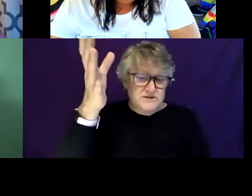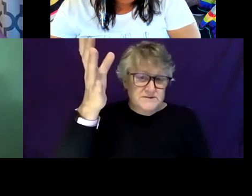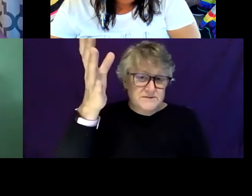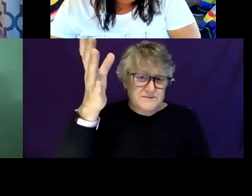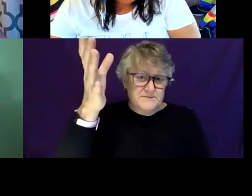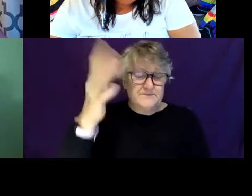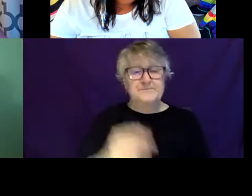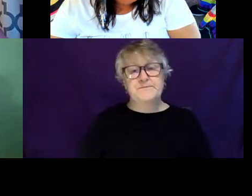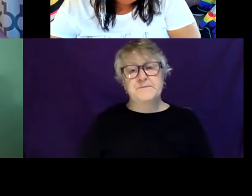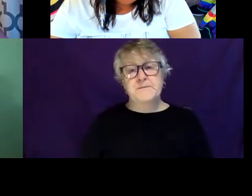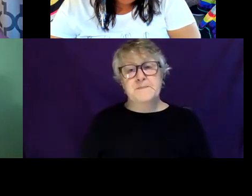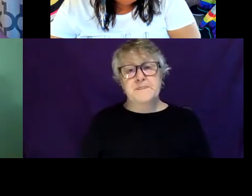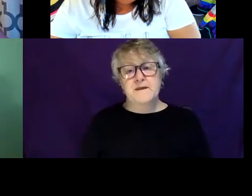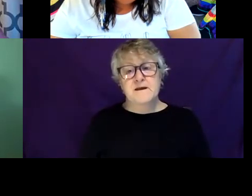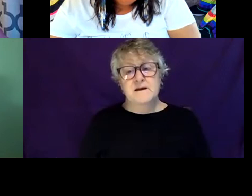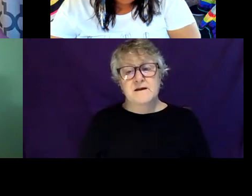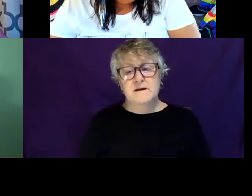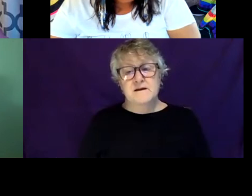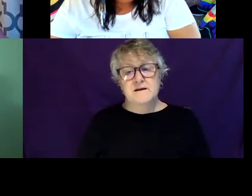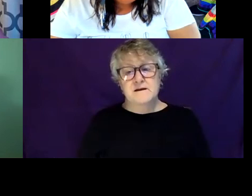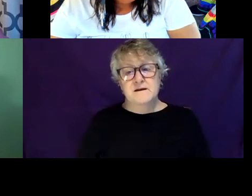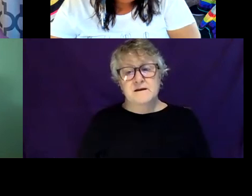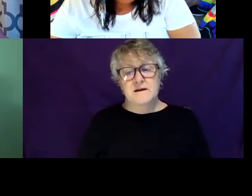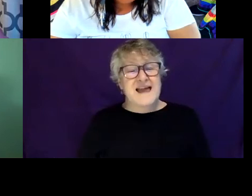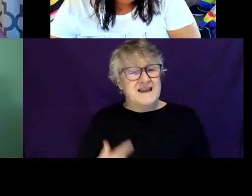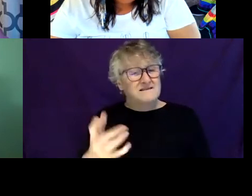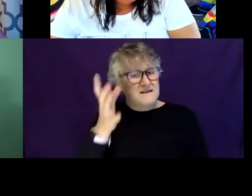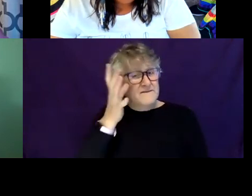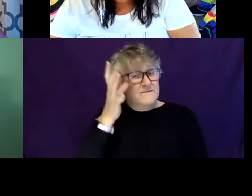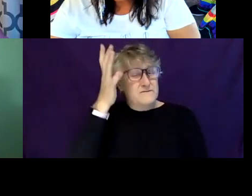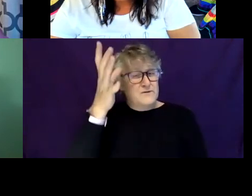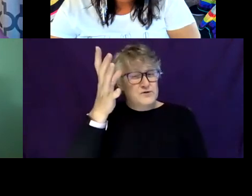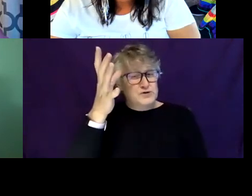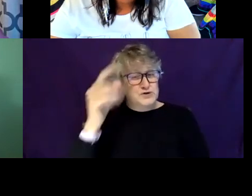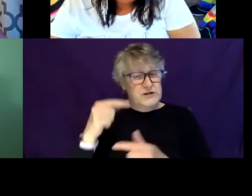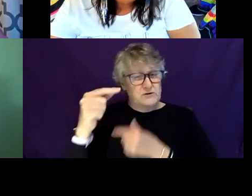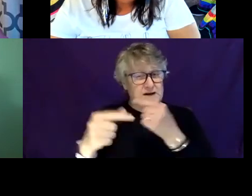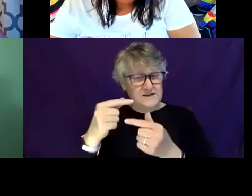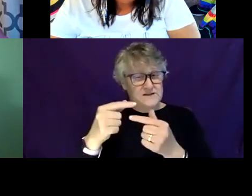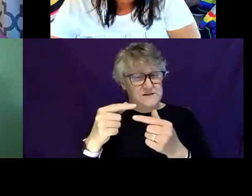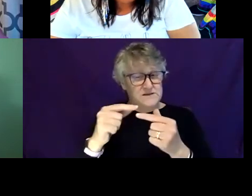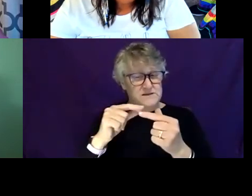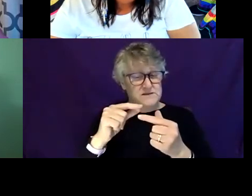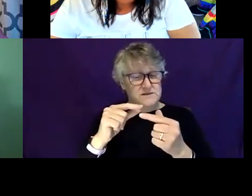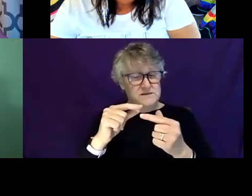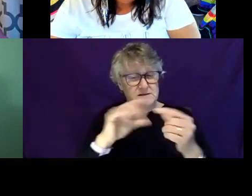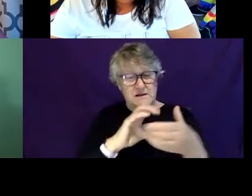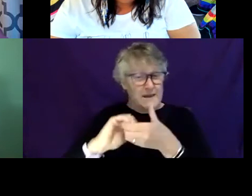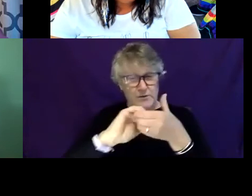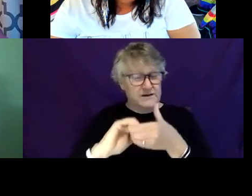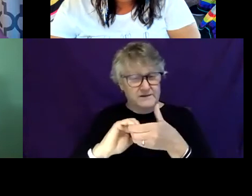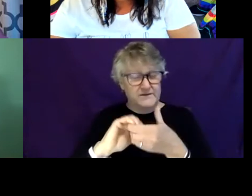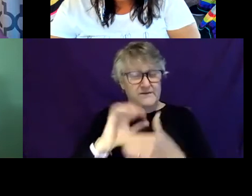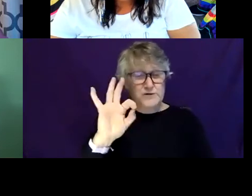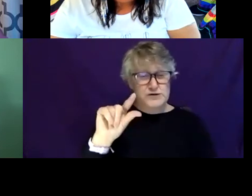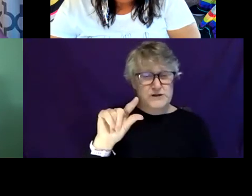Also feel we, we, in the Future Generations Collaborative, we have been training community health workers.